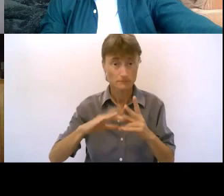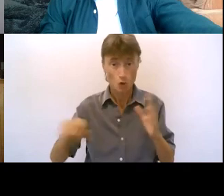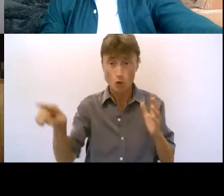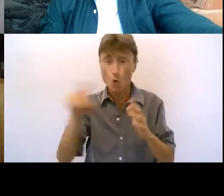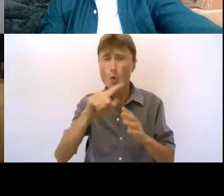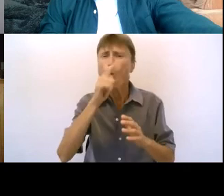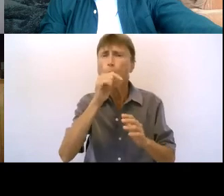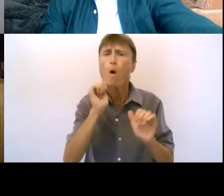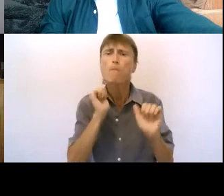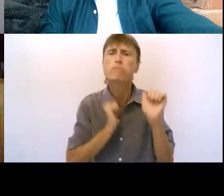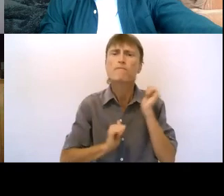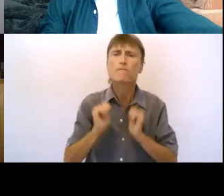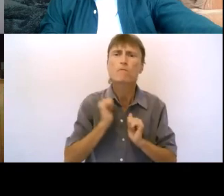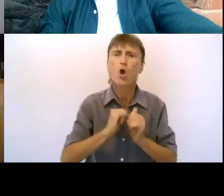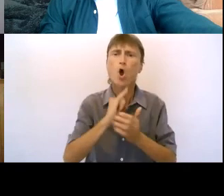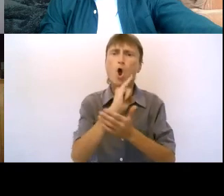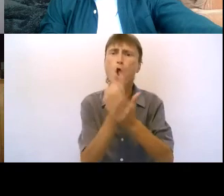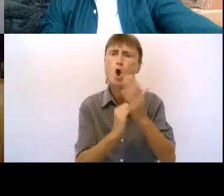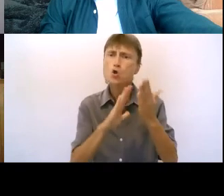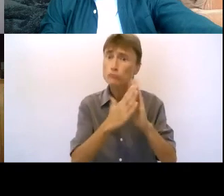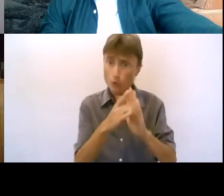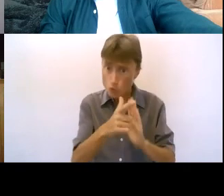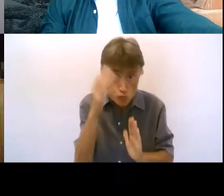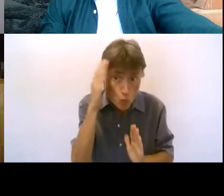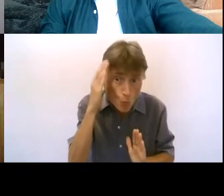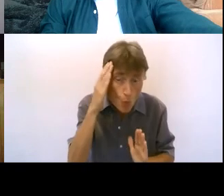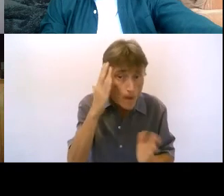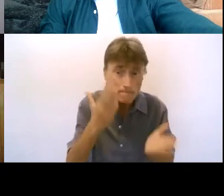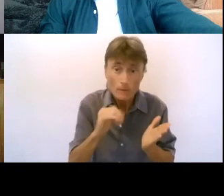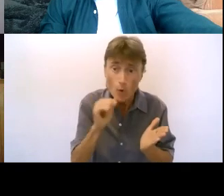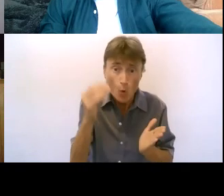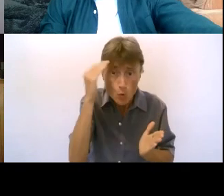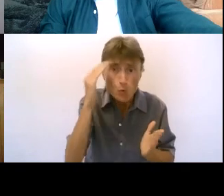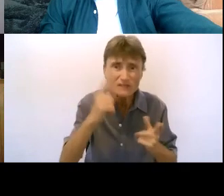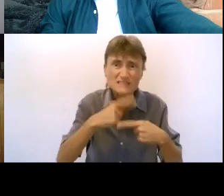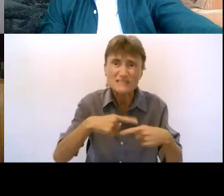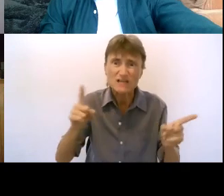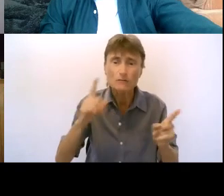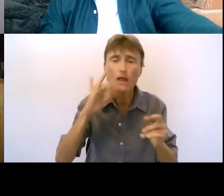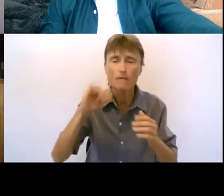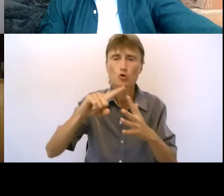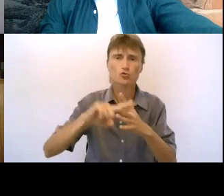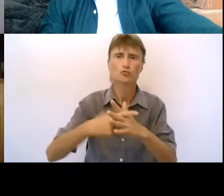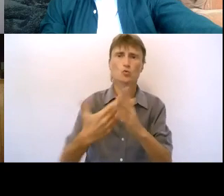you may already be aware, but if not, there is an initiative currently being led by a